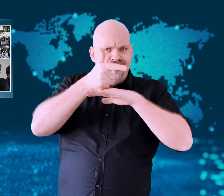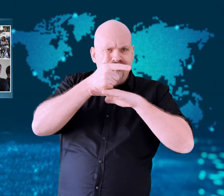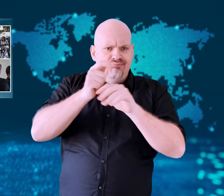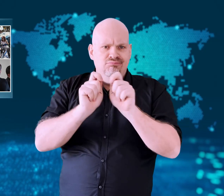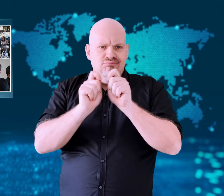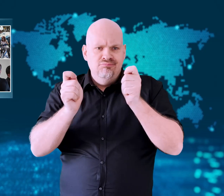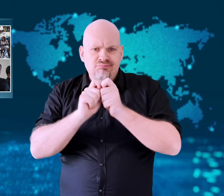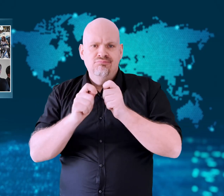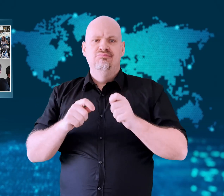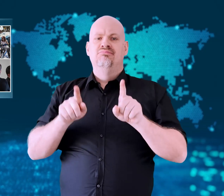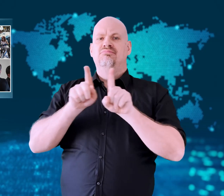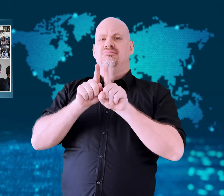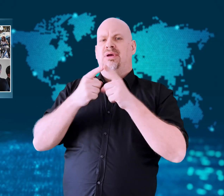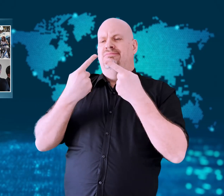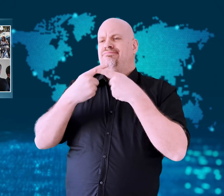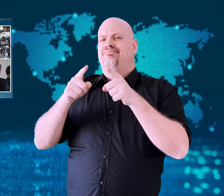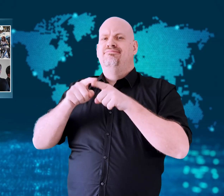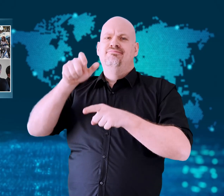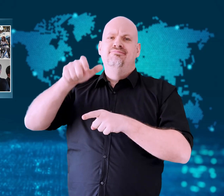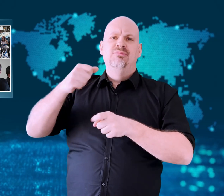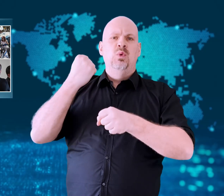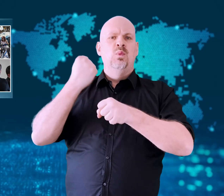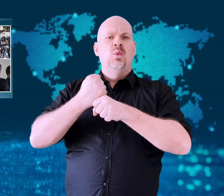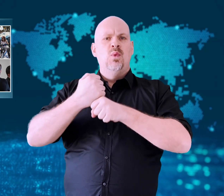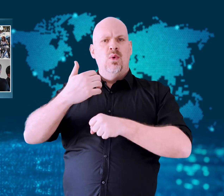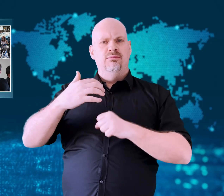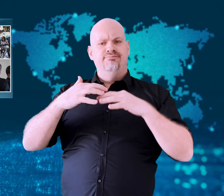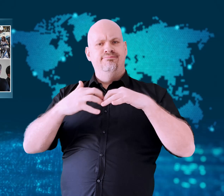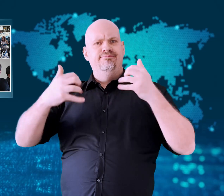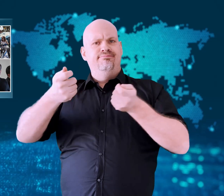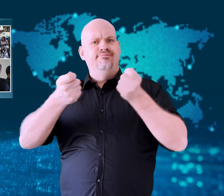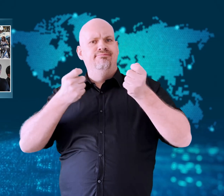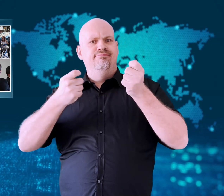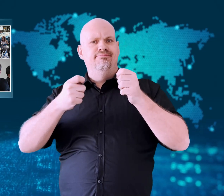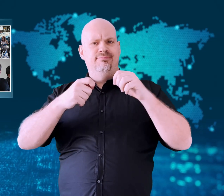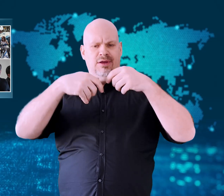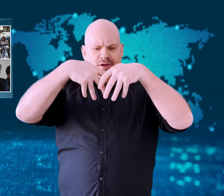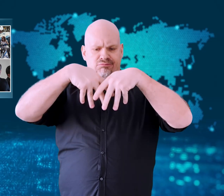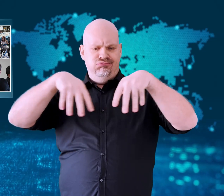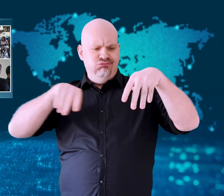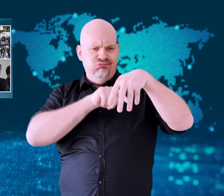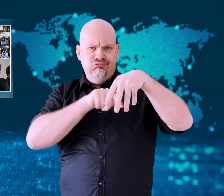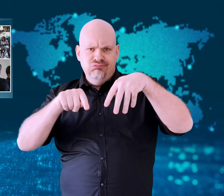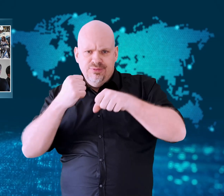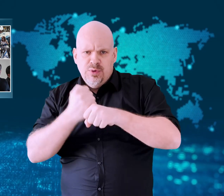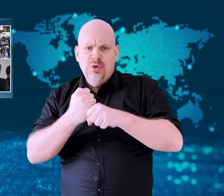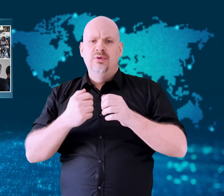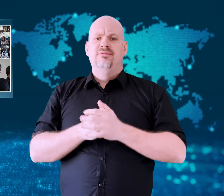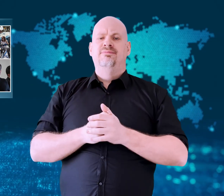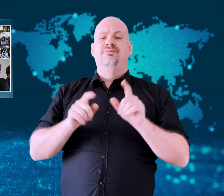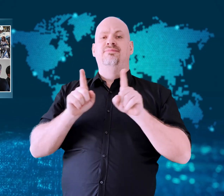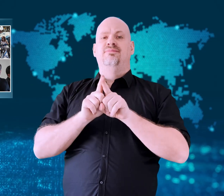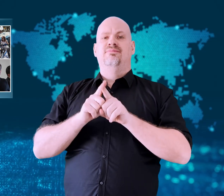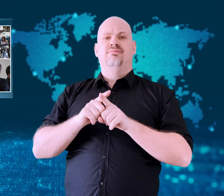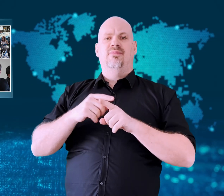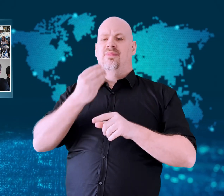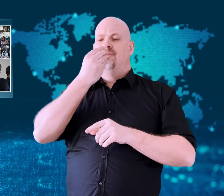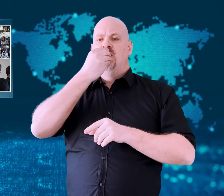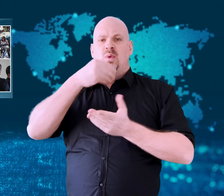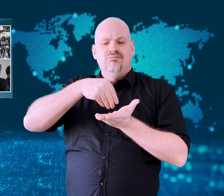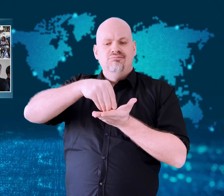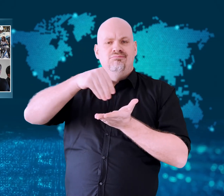and the owner of the country’s third-largest supermarket chain